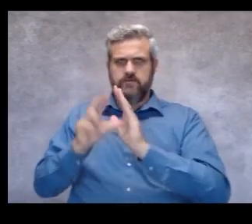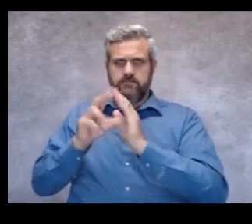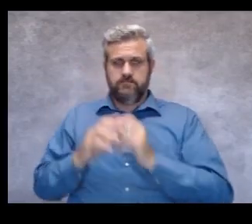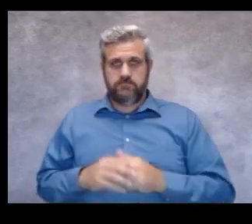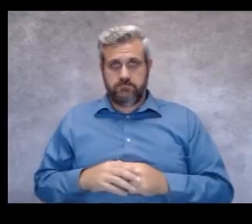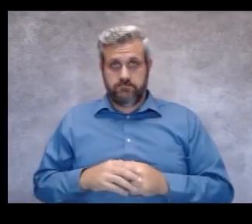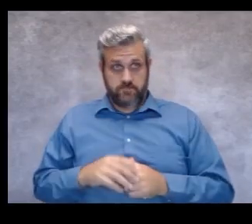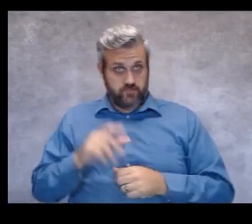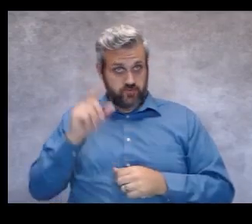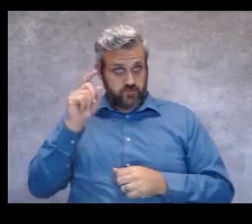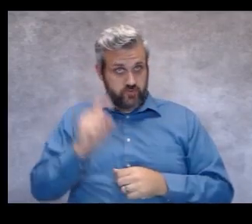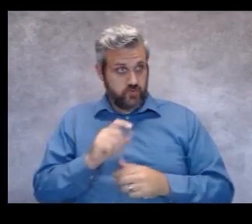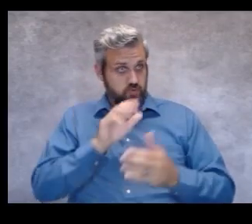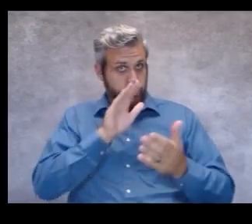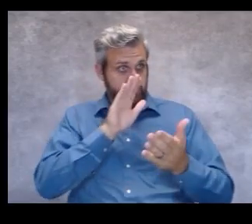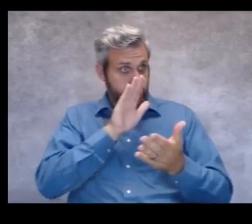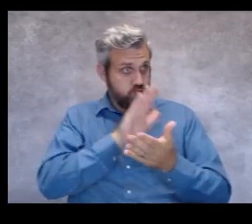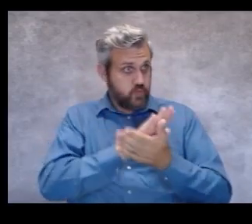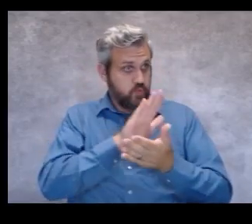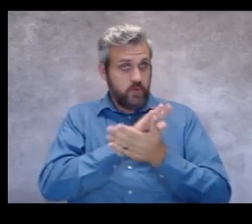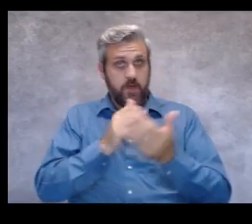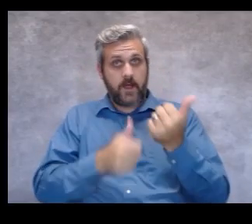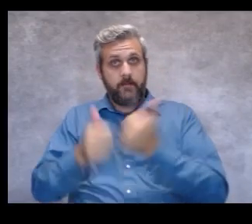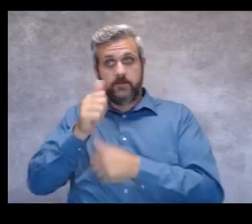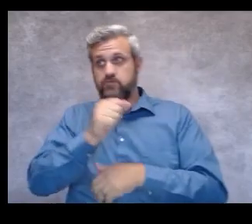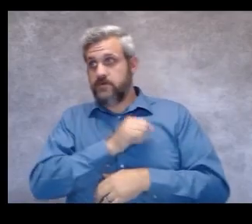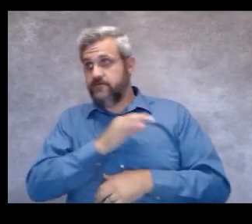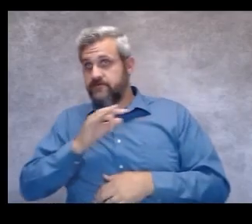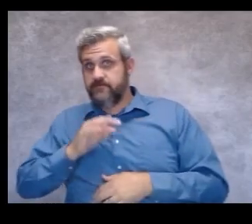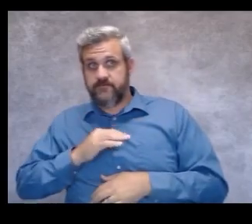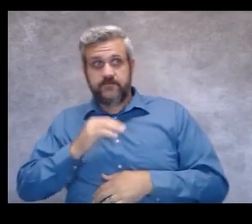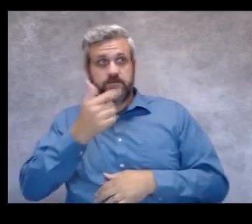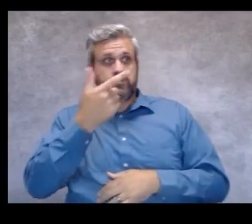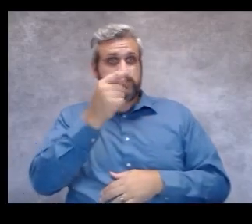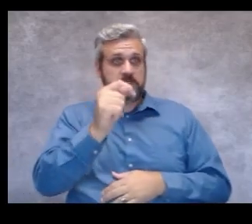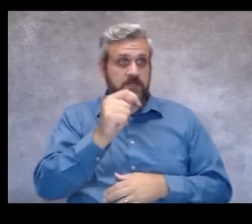Should there be a meeting between school and administrative staff and the GT